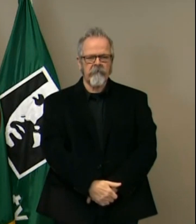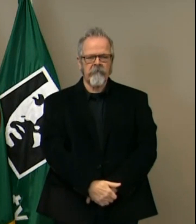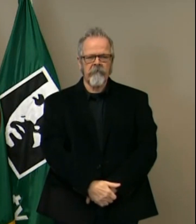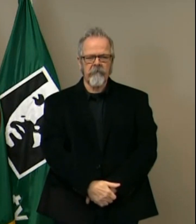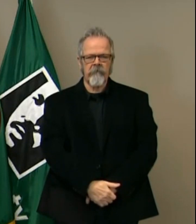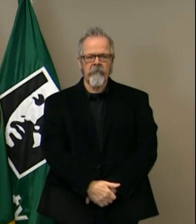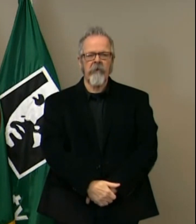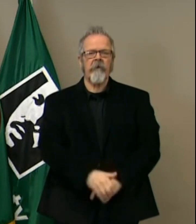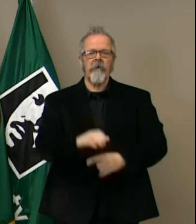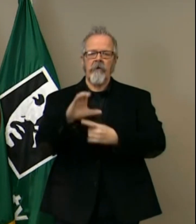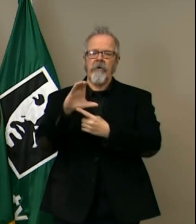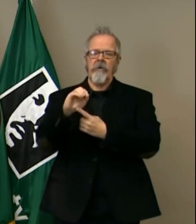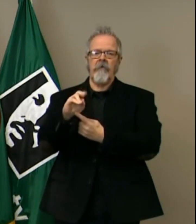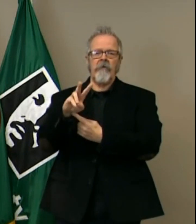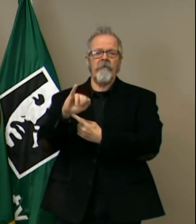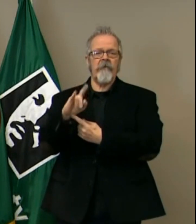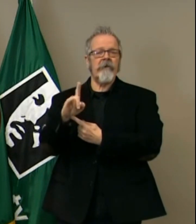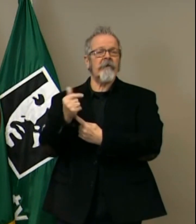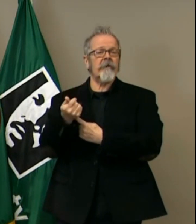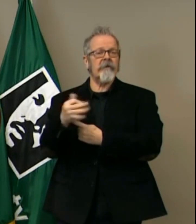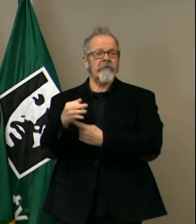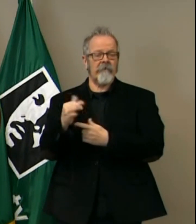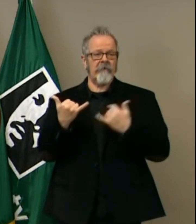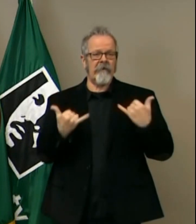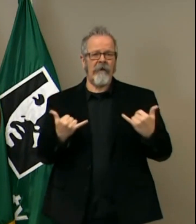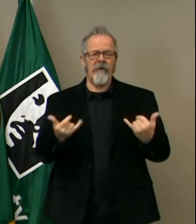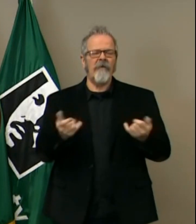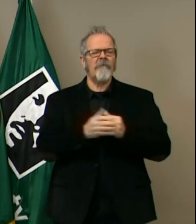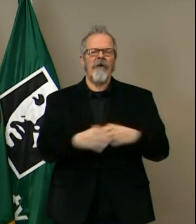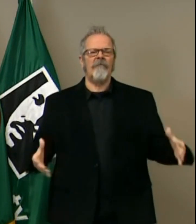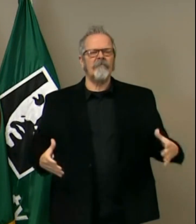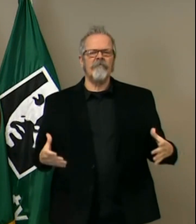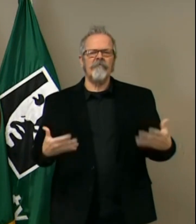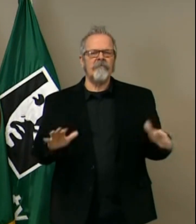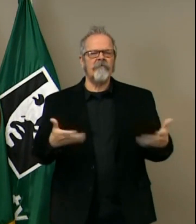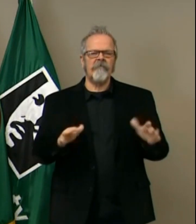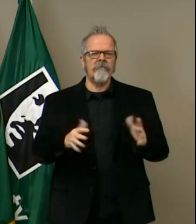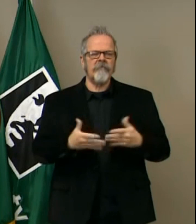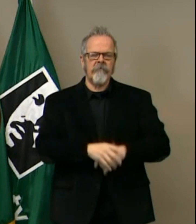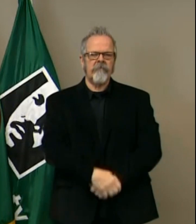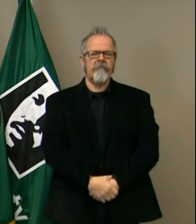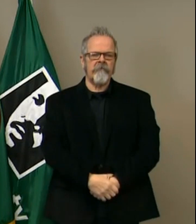globally I will sign a statewide executive proclamation later today